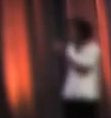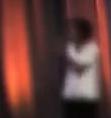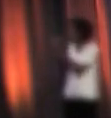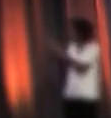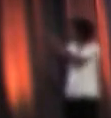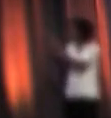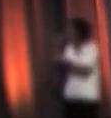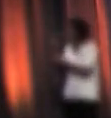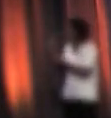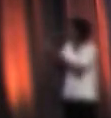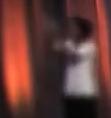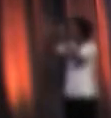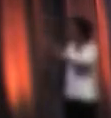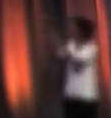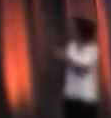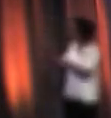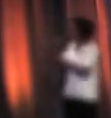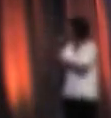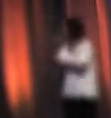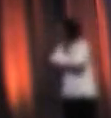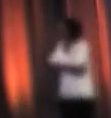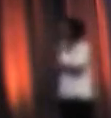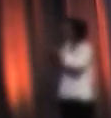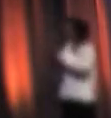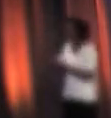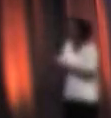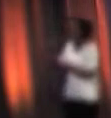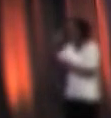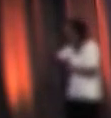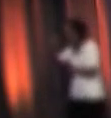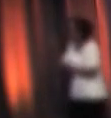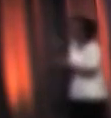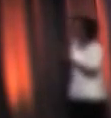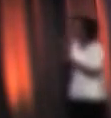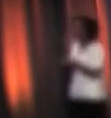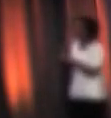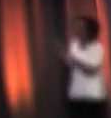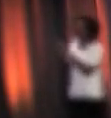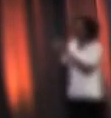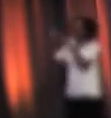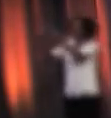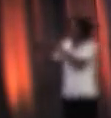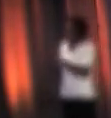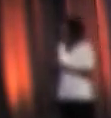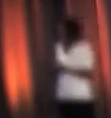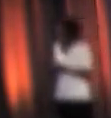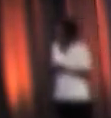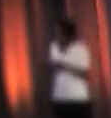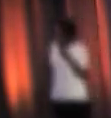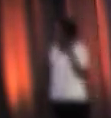In her career at the British Museum and the RNIB, the Royal National Institute of Blind People, her work